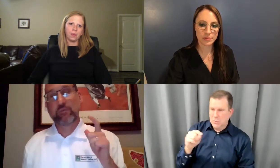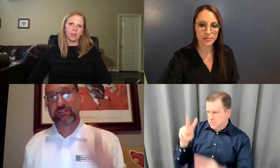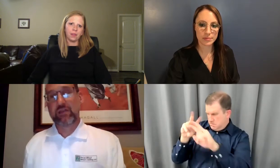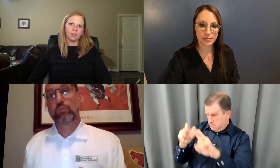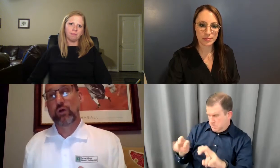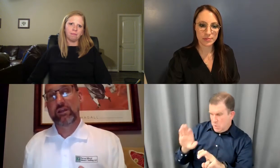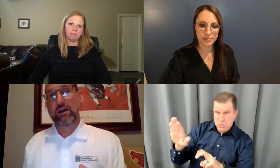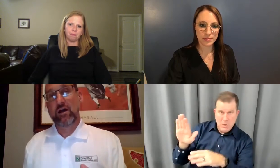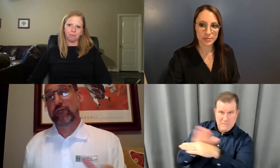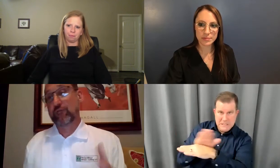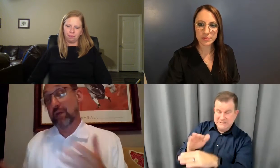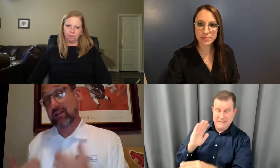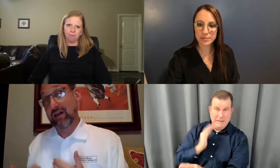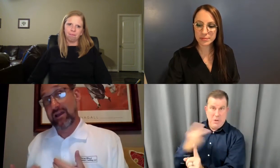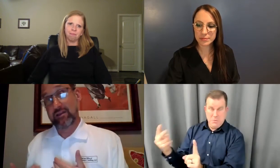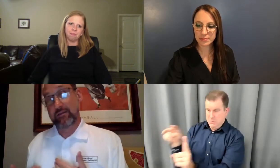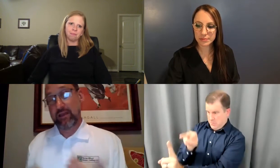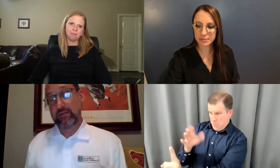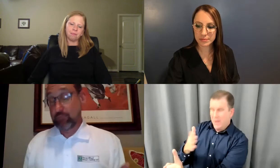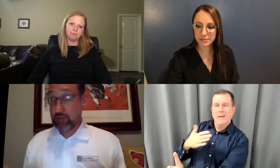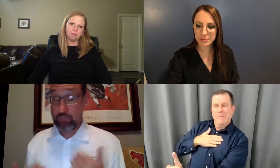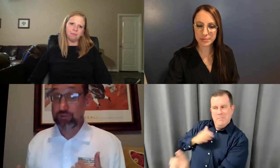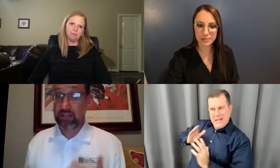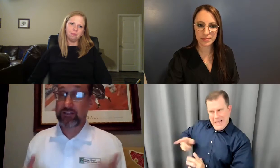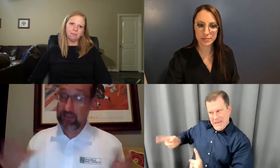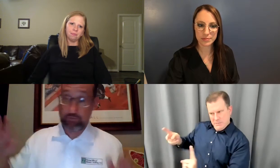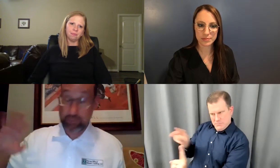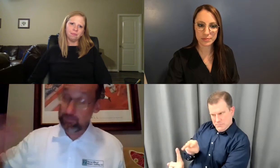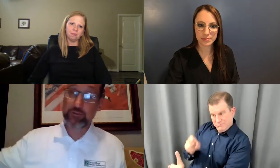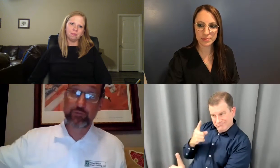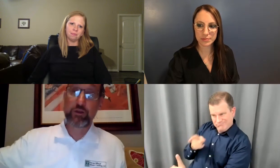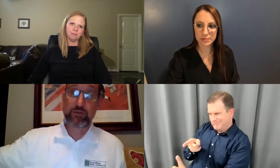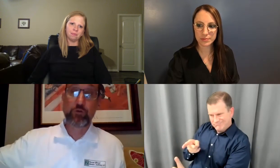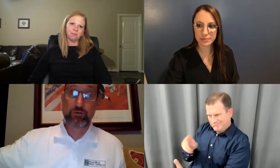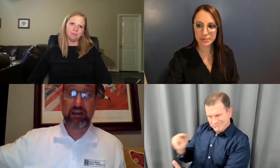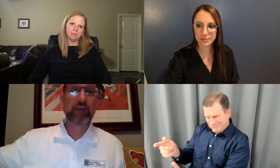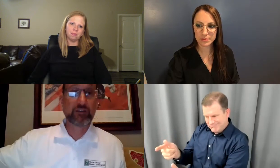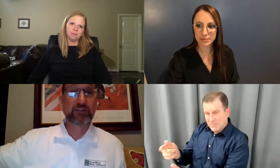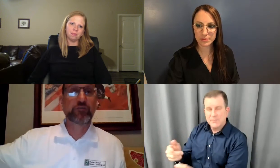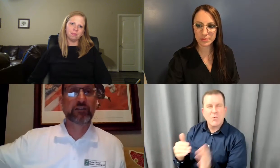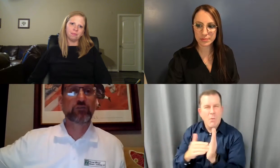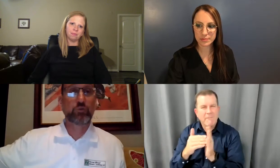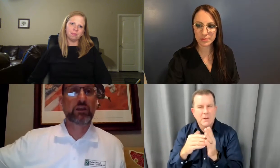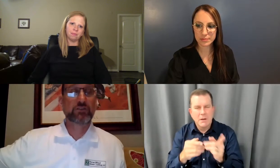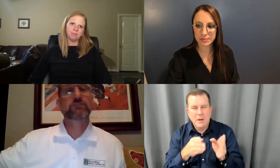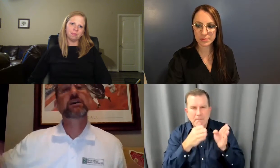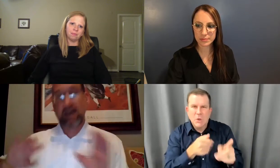from the standpoint of my client, and in most cases now, sometimes it's been someone who's deaf and needs effective communications.